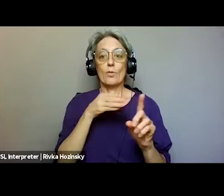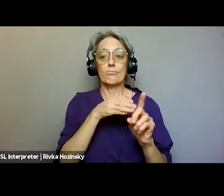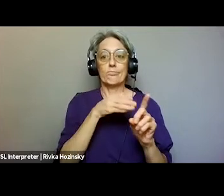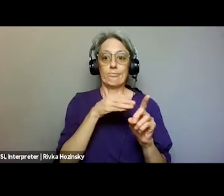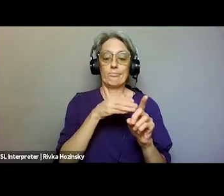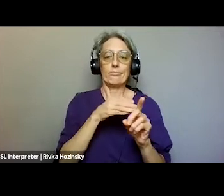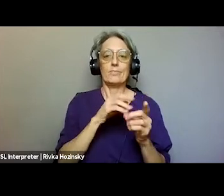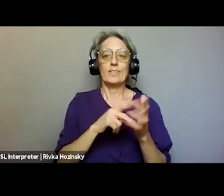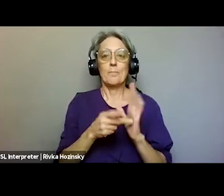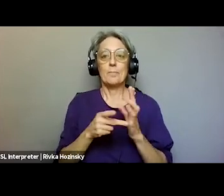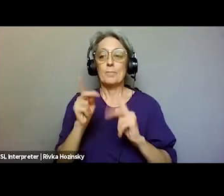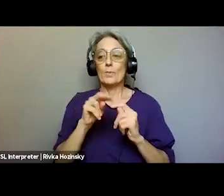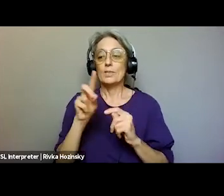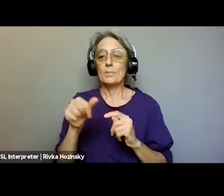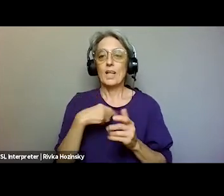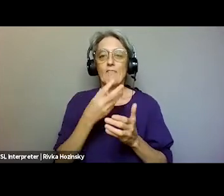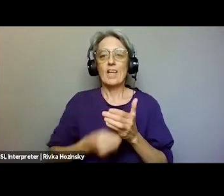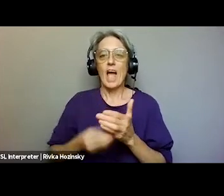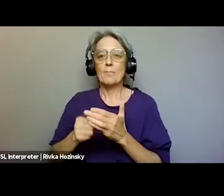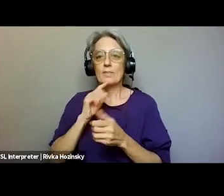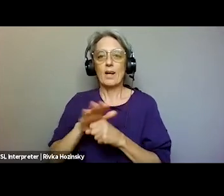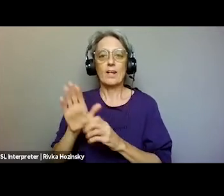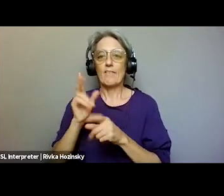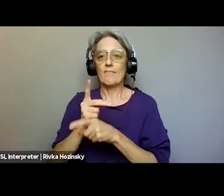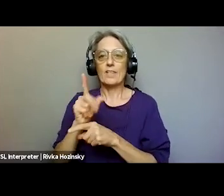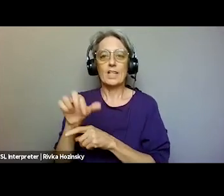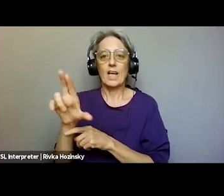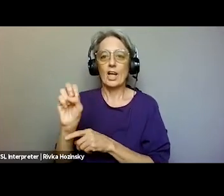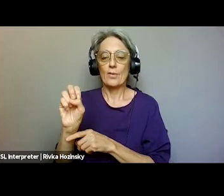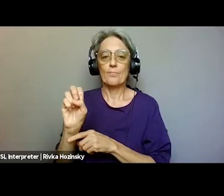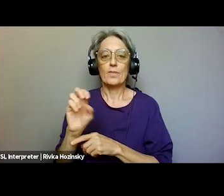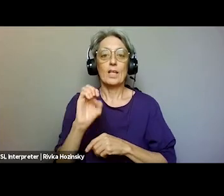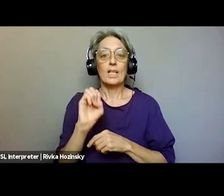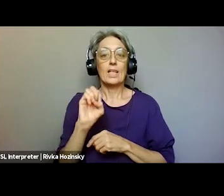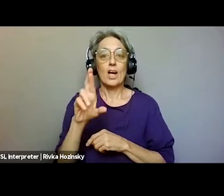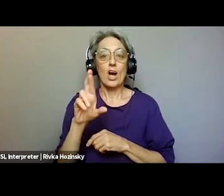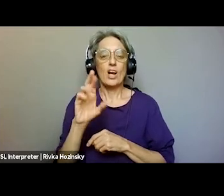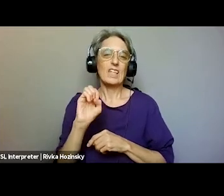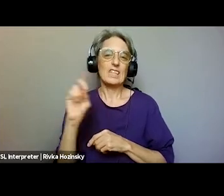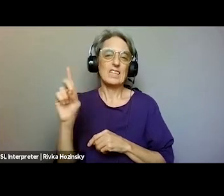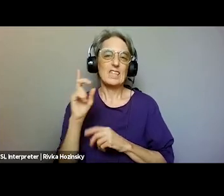with disabilities. So looking first at emergency department visits there's research from multiple